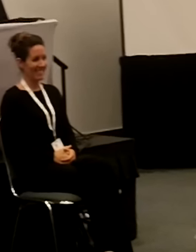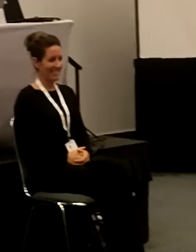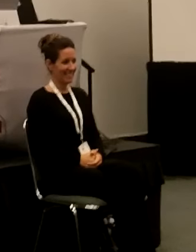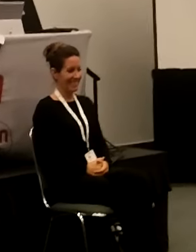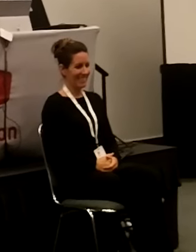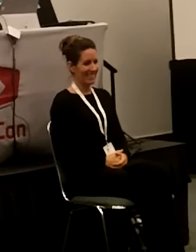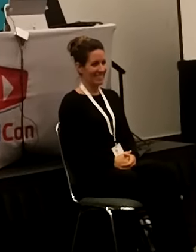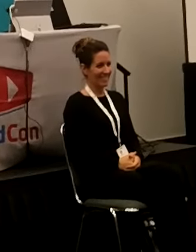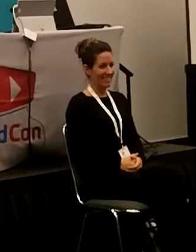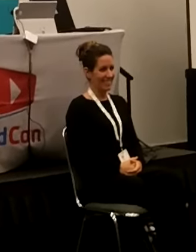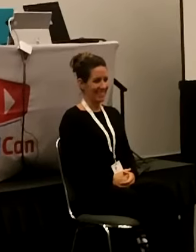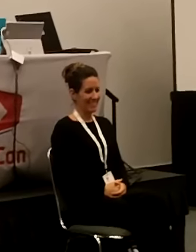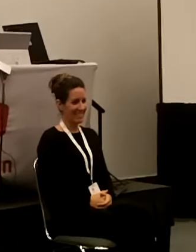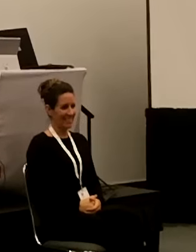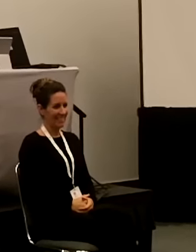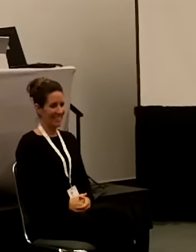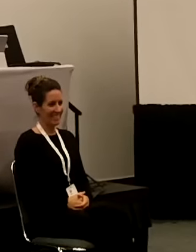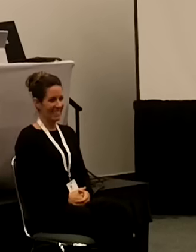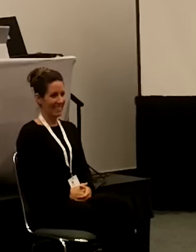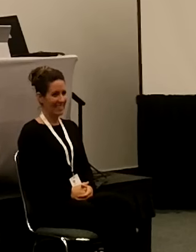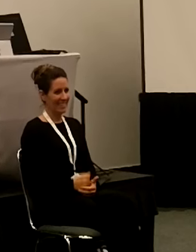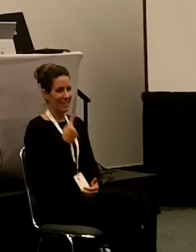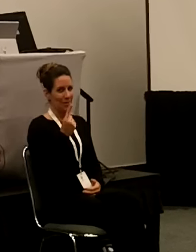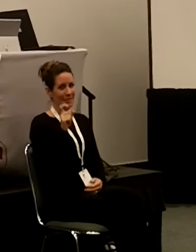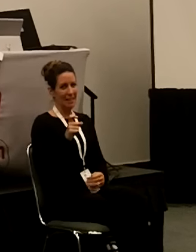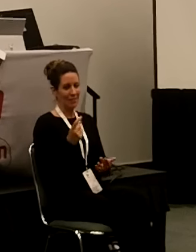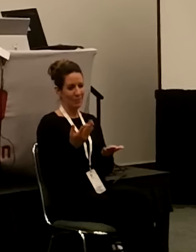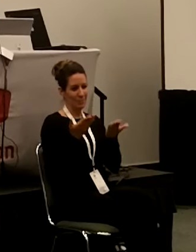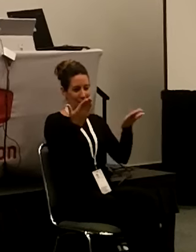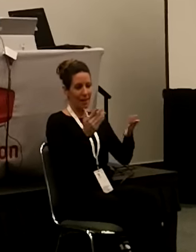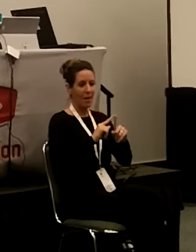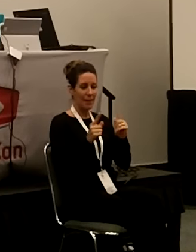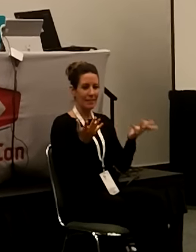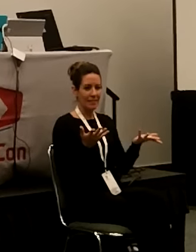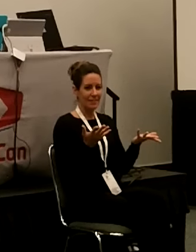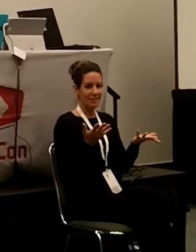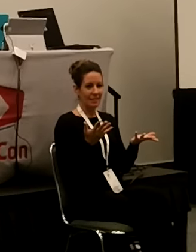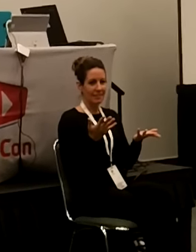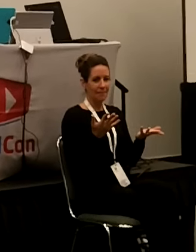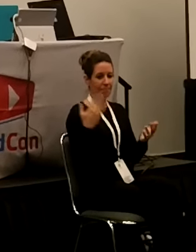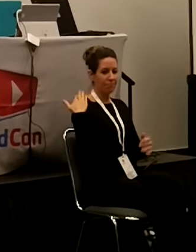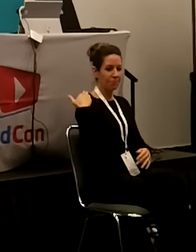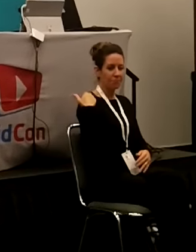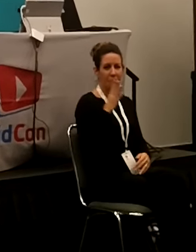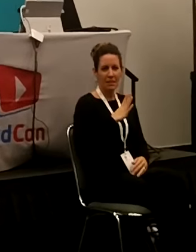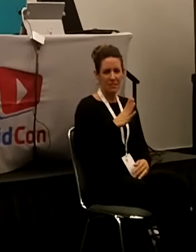Consent, okay? You've always gotta bring that up. I'm absolutely fine with that,